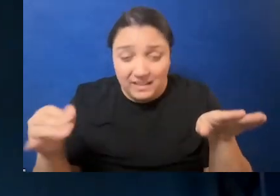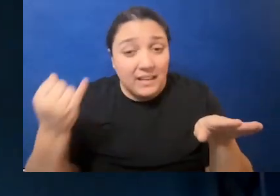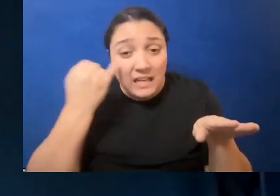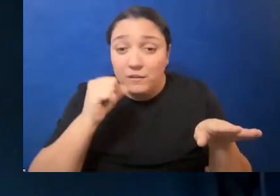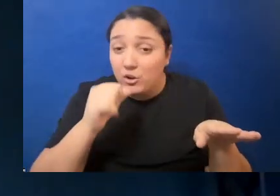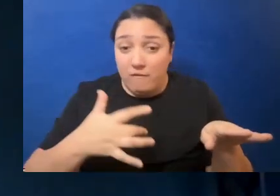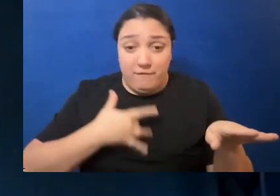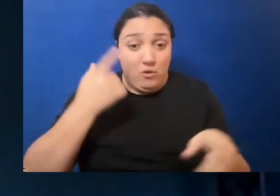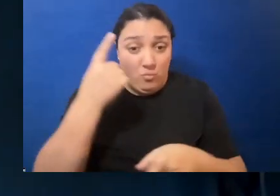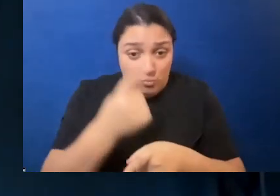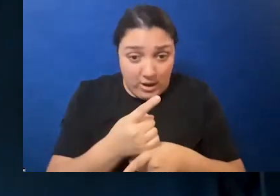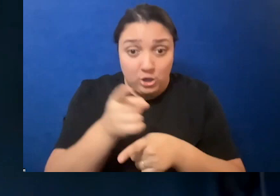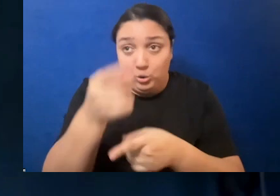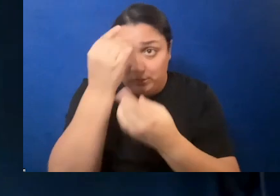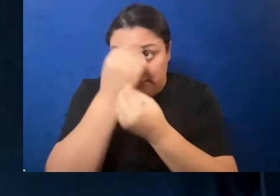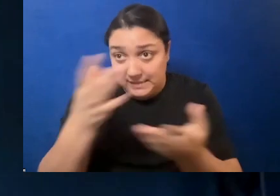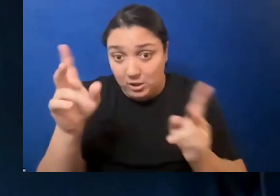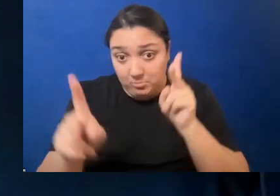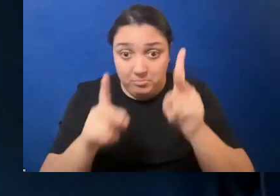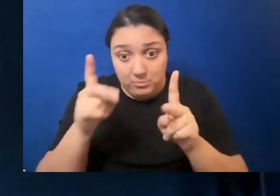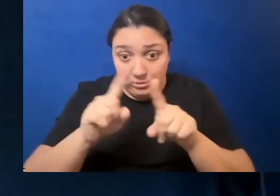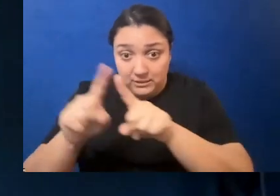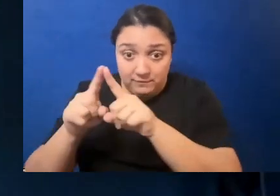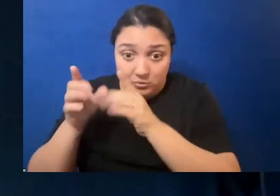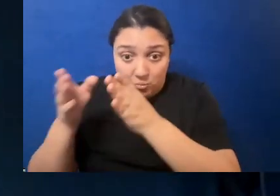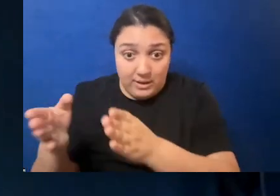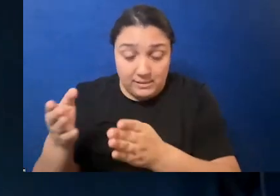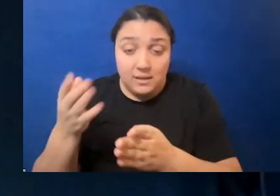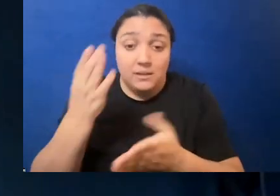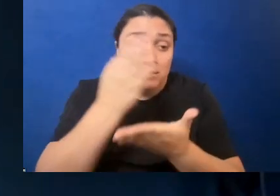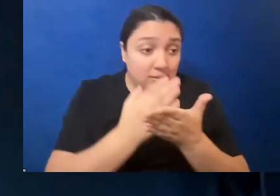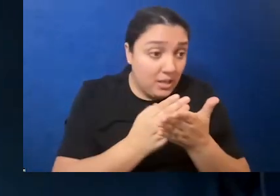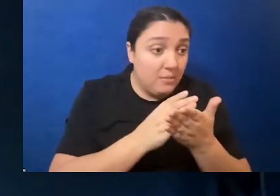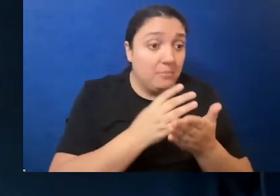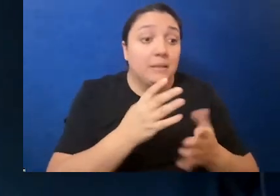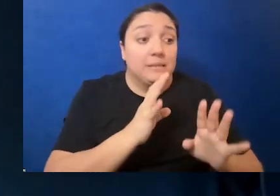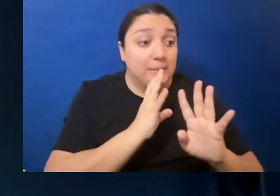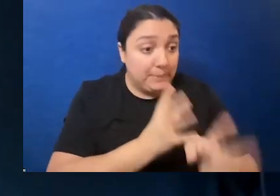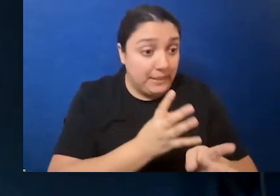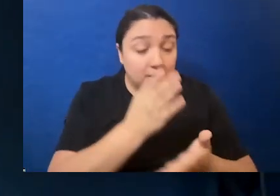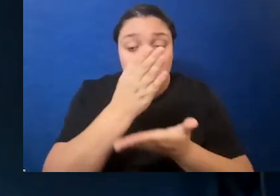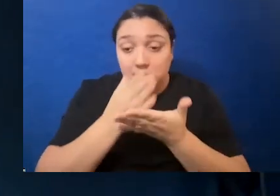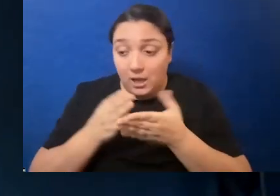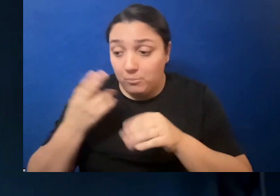TELL THE PEOPLE AROUND YOU IN DIFFERENT WAYS. SOME OF USE SPEECH.